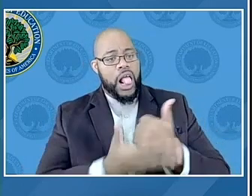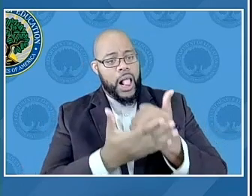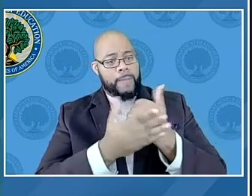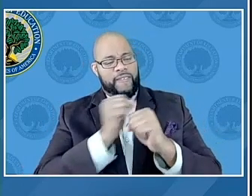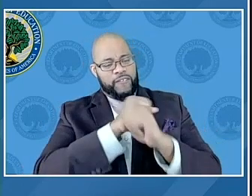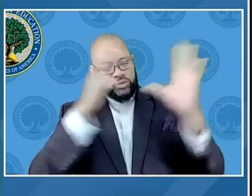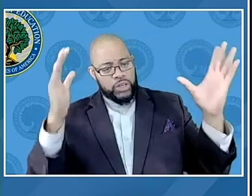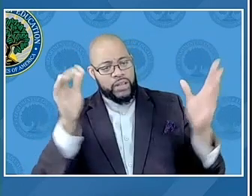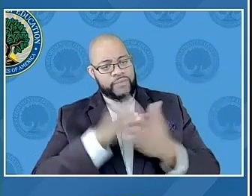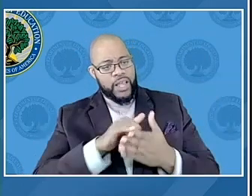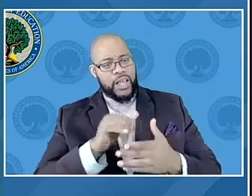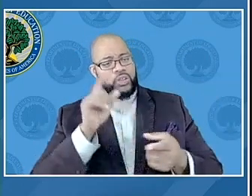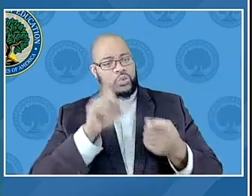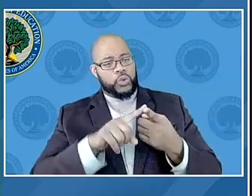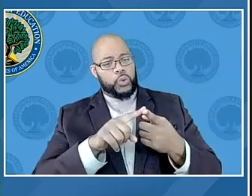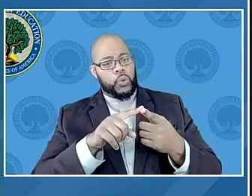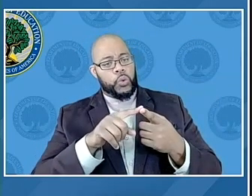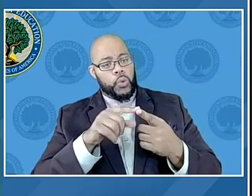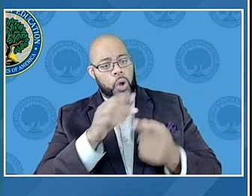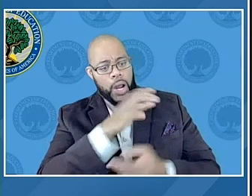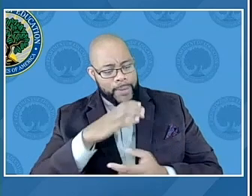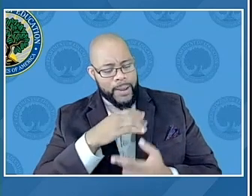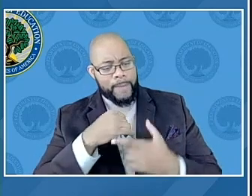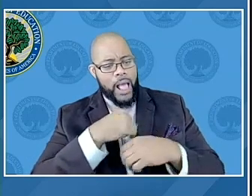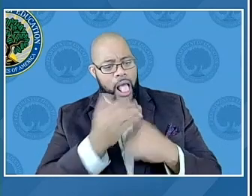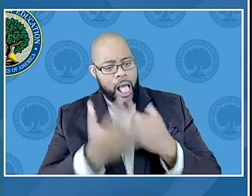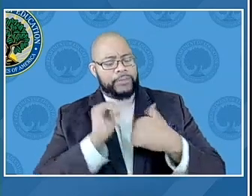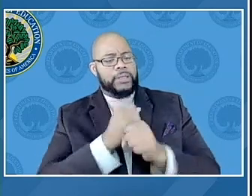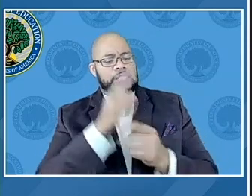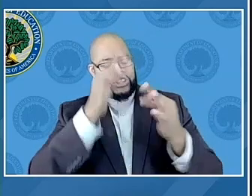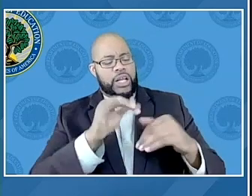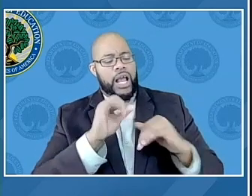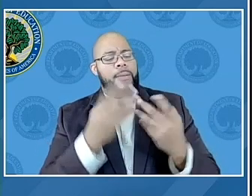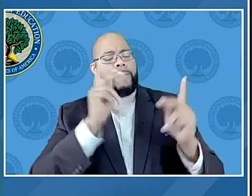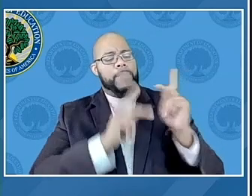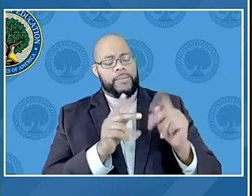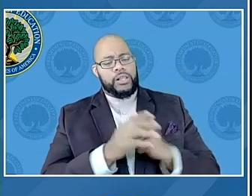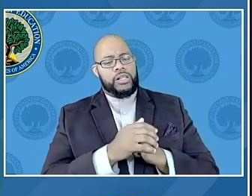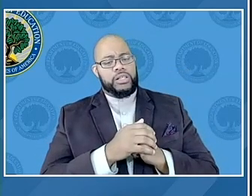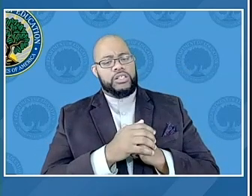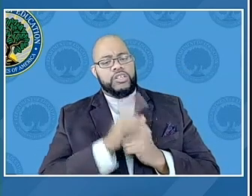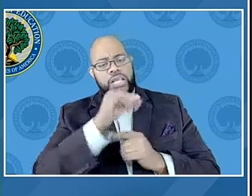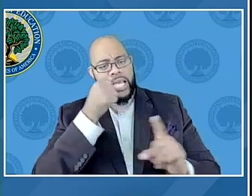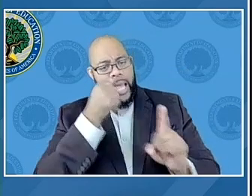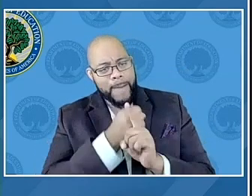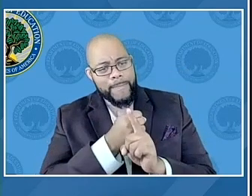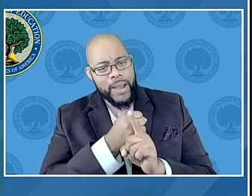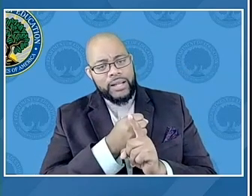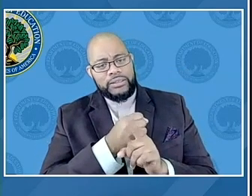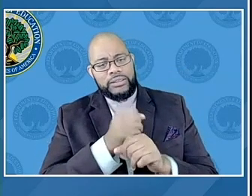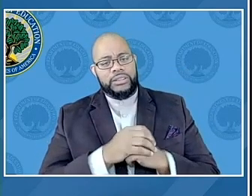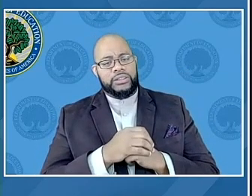to the committee and help us make some decisions about how many people are really impacted by that happening.